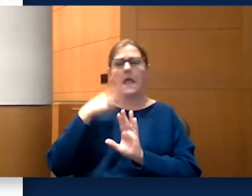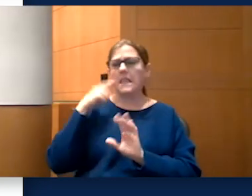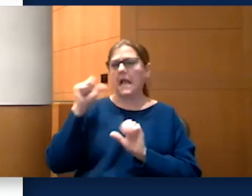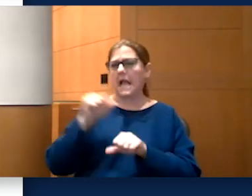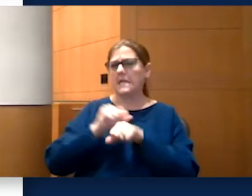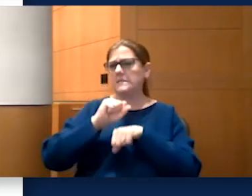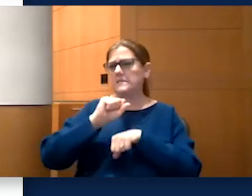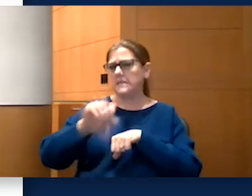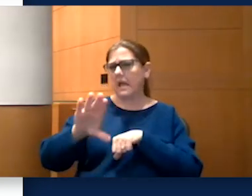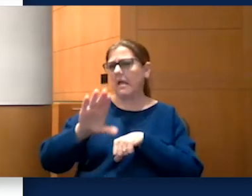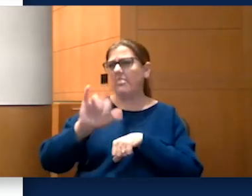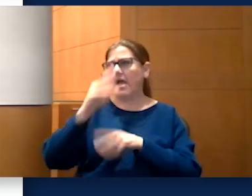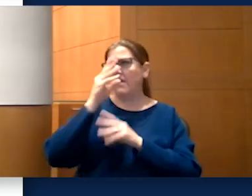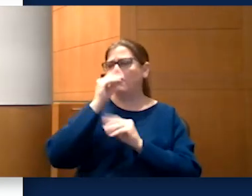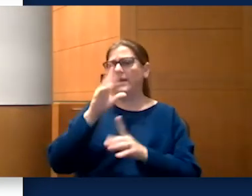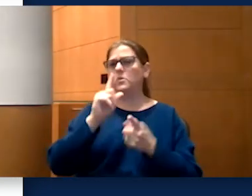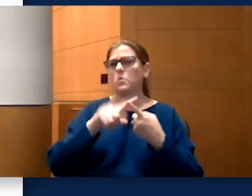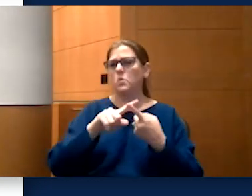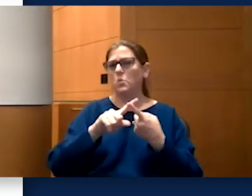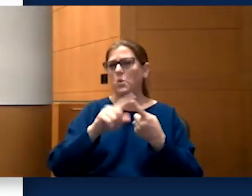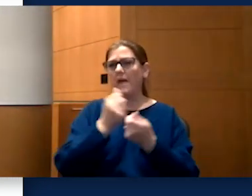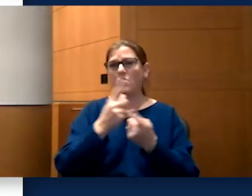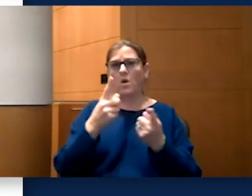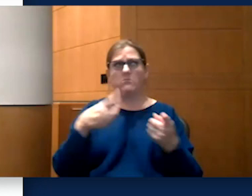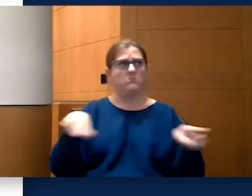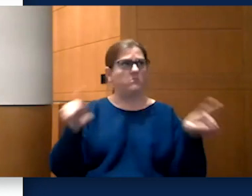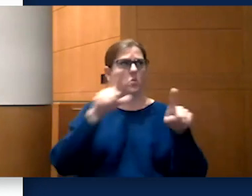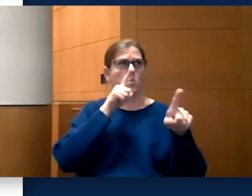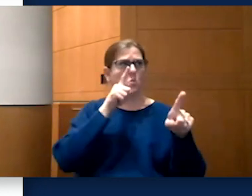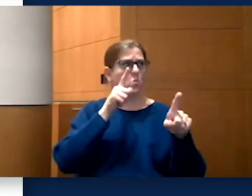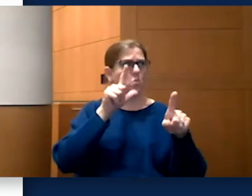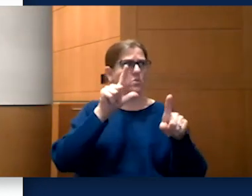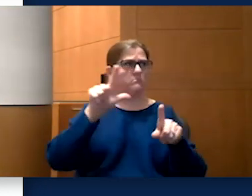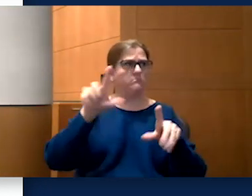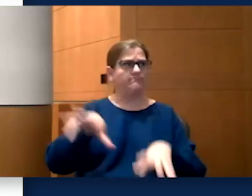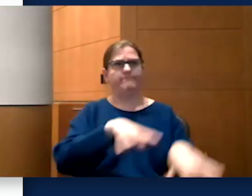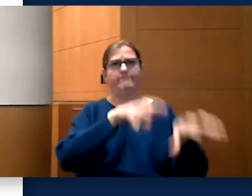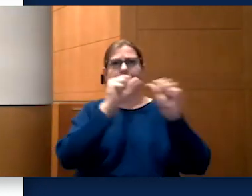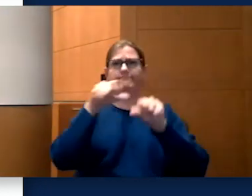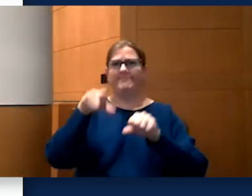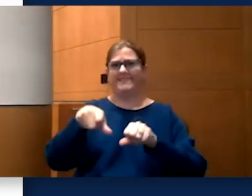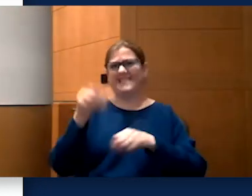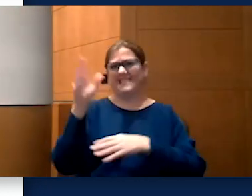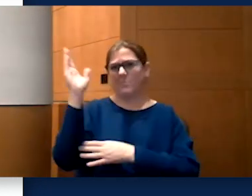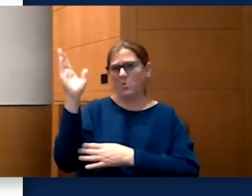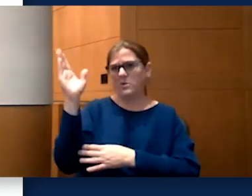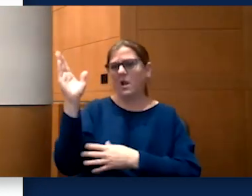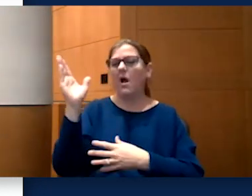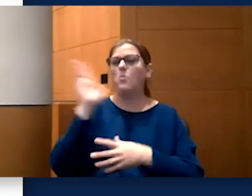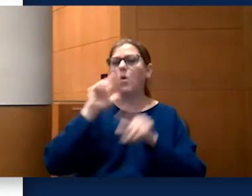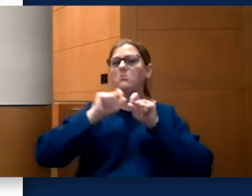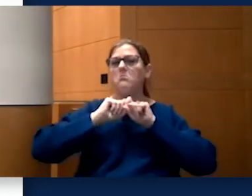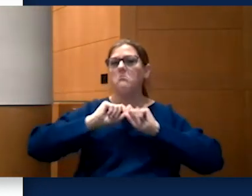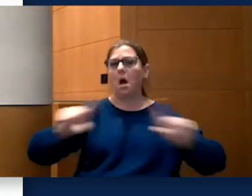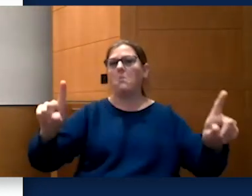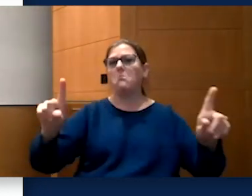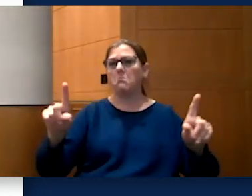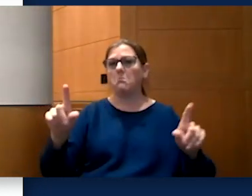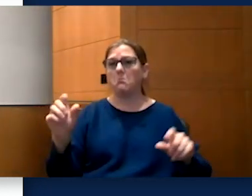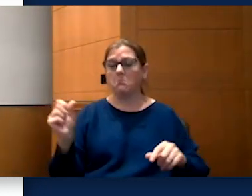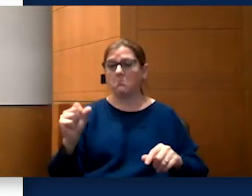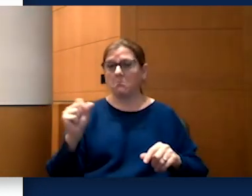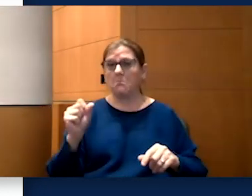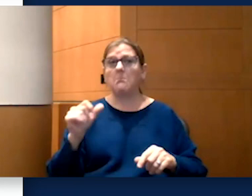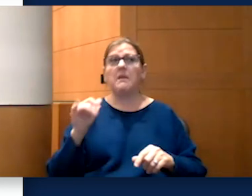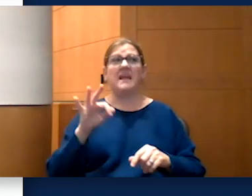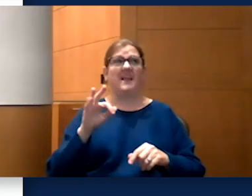So, we have a questionnaire for individuals that might be interested in coming to just the arcade. Or if you -- I think we have an e-mail specific to our program. But I think if I can send both of that information to whoever is organizing the symposium, we can get that information out to you guys. So, if it's an individual, you can send a link to the questionnaire out and it kind of gives the center information on who you are. And there's a flier, too. We'll send that out